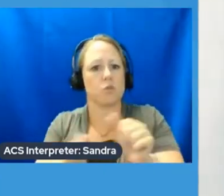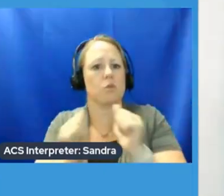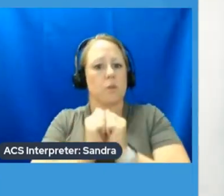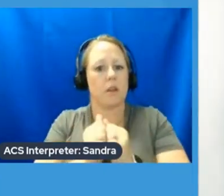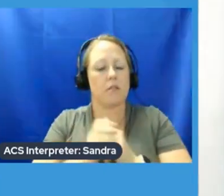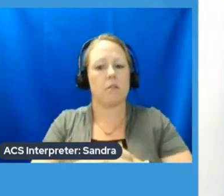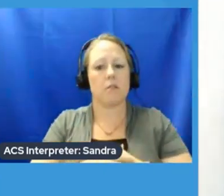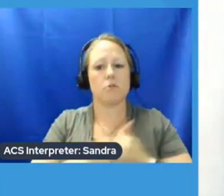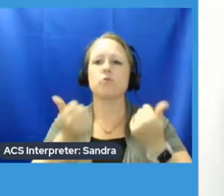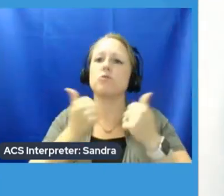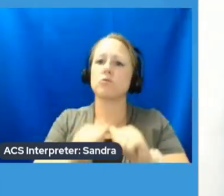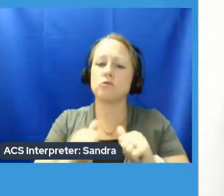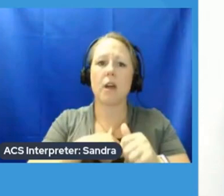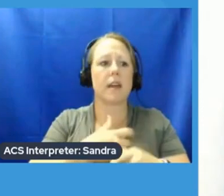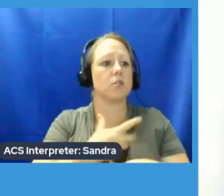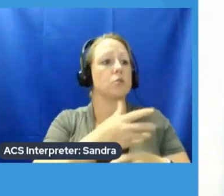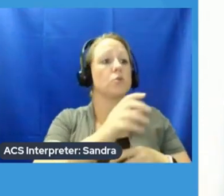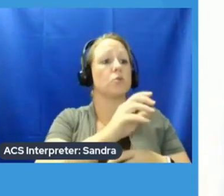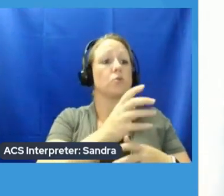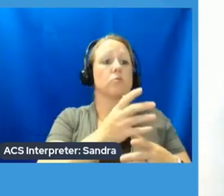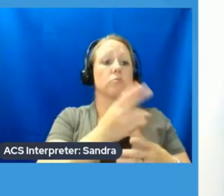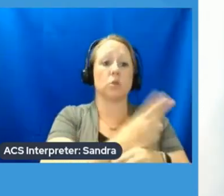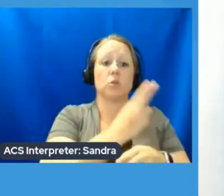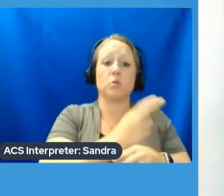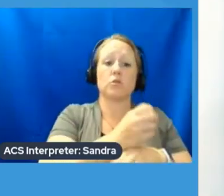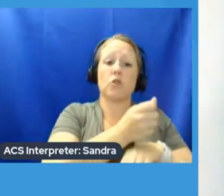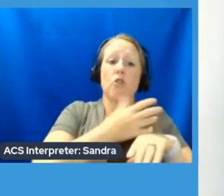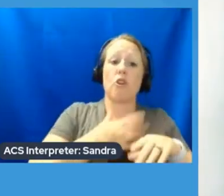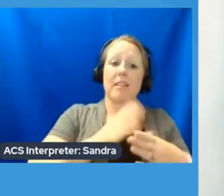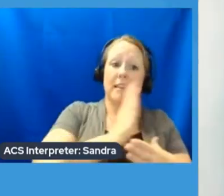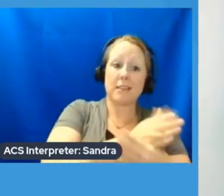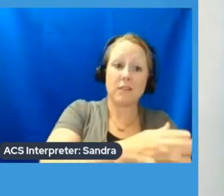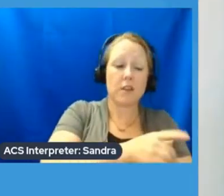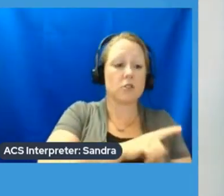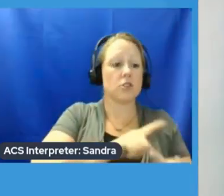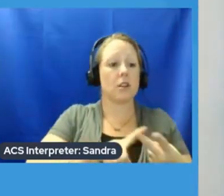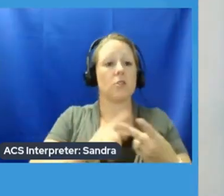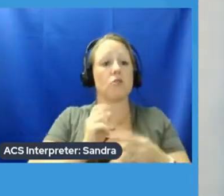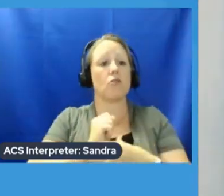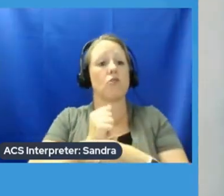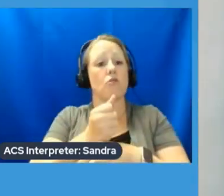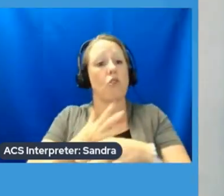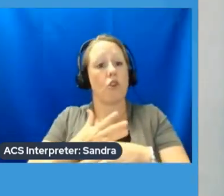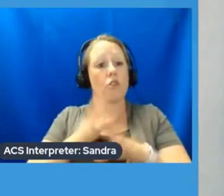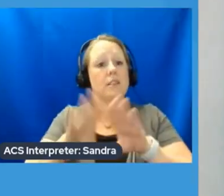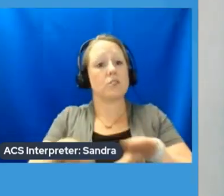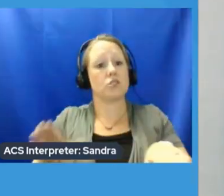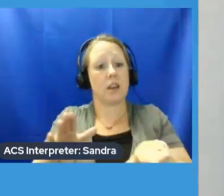early childhood special education and programs where the child would be if they didn't have a disability